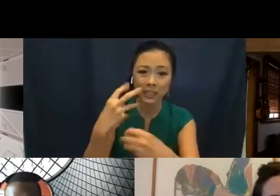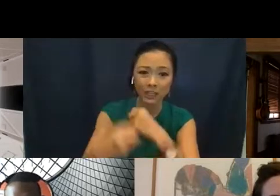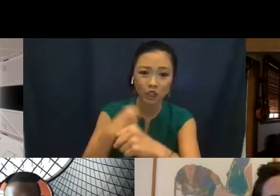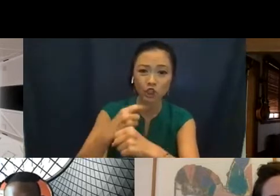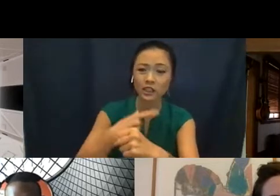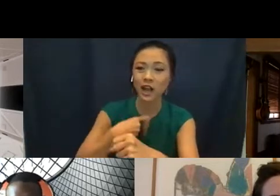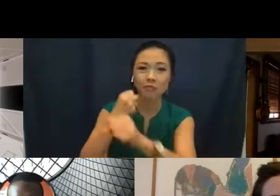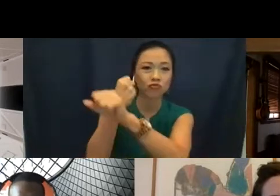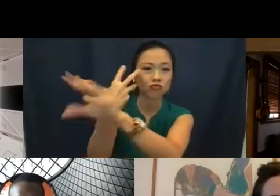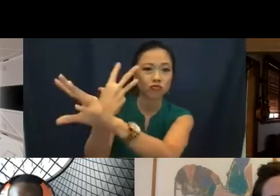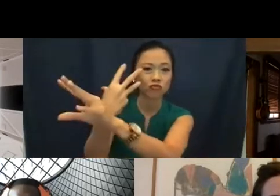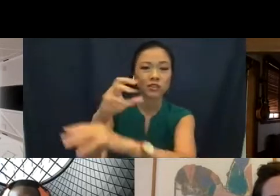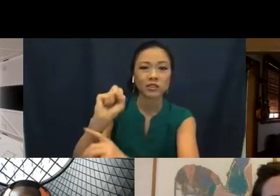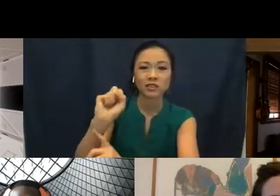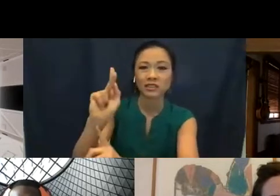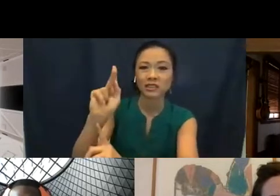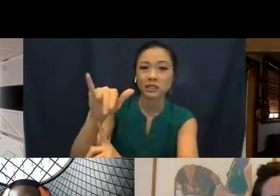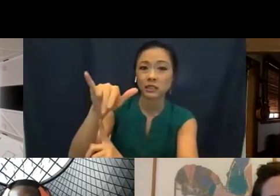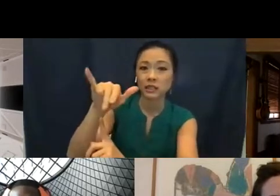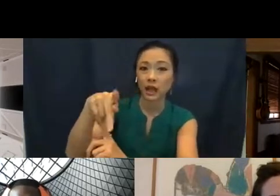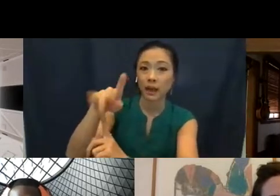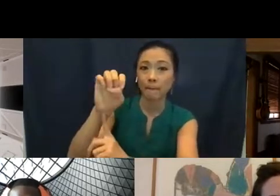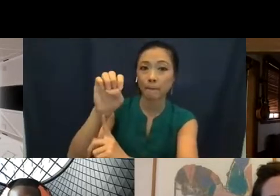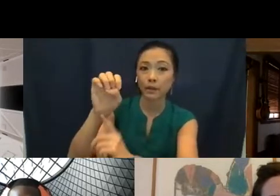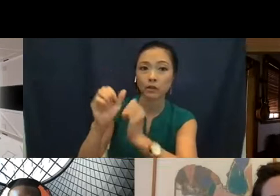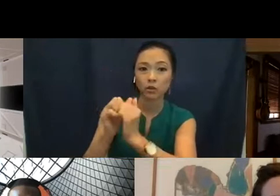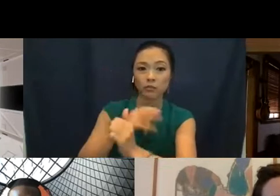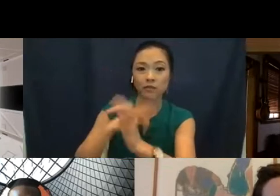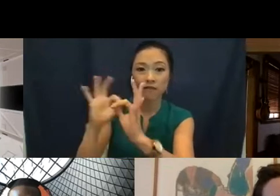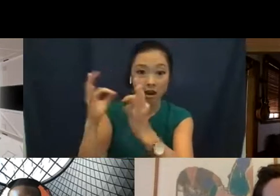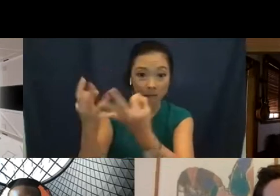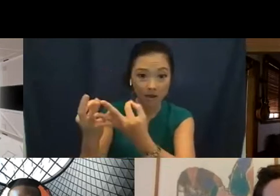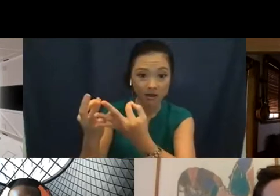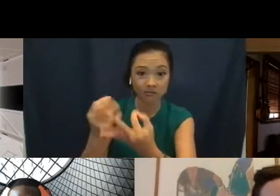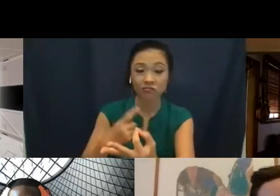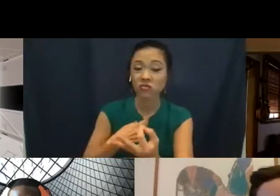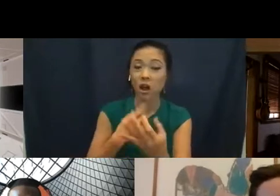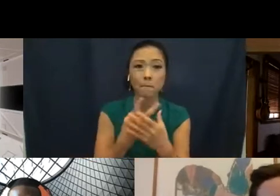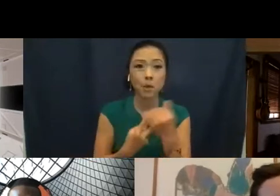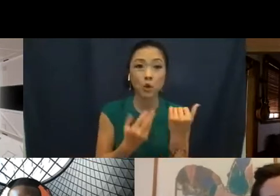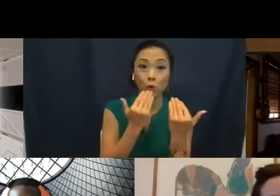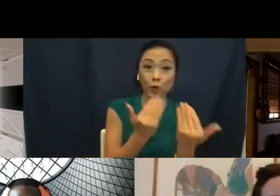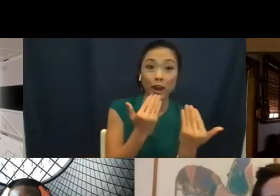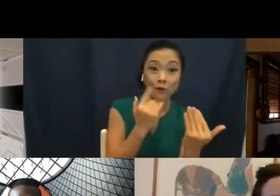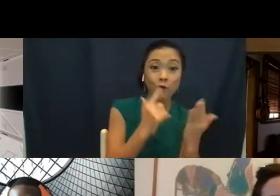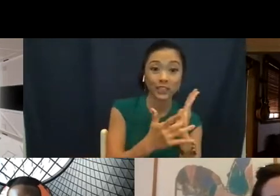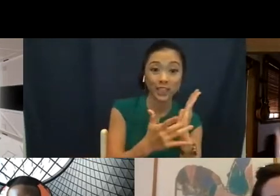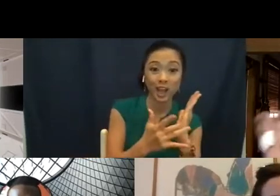have a strange relationship with it. Right now, I think also there is the human connection,